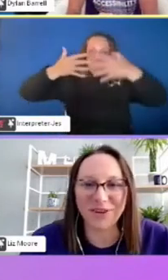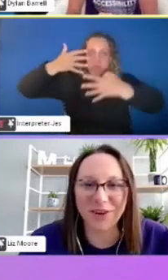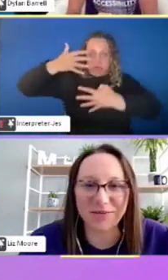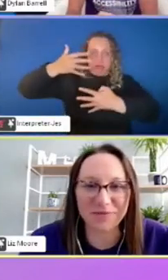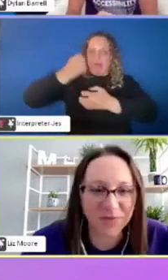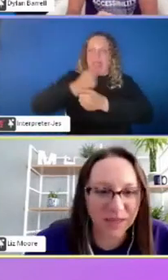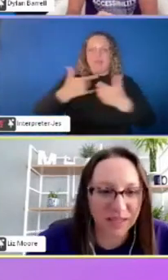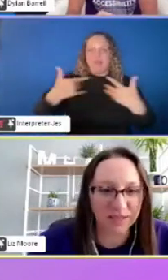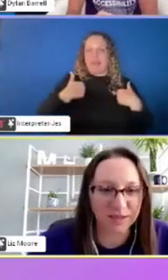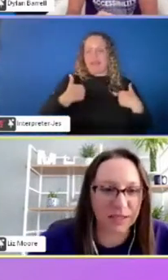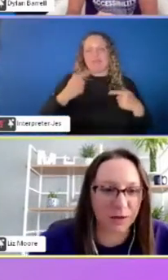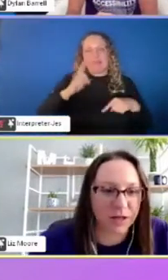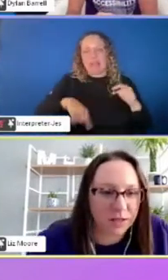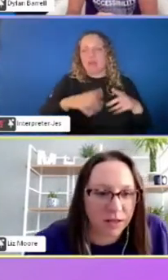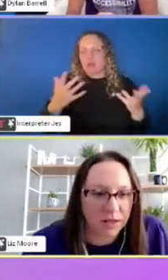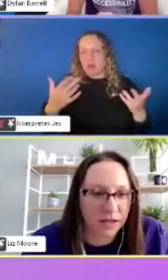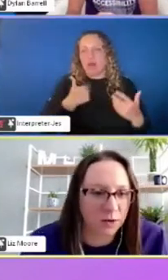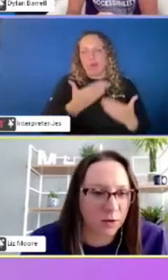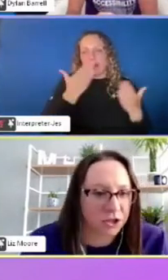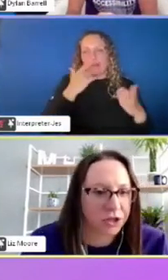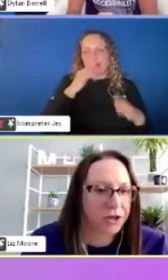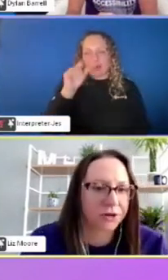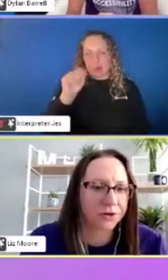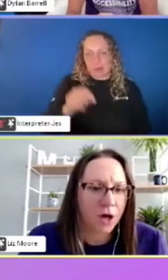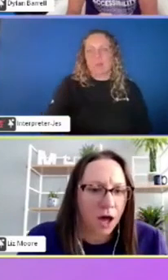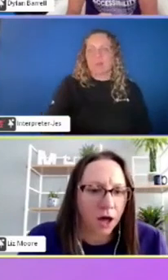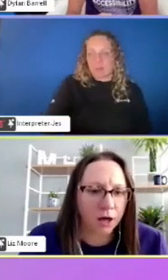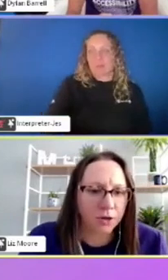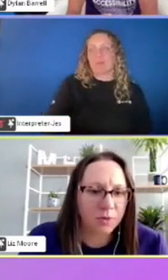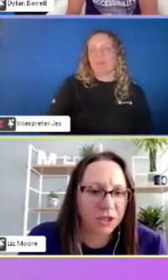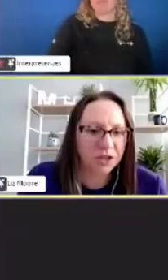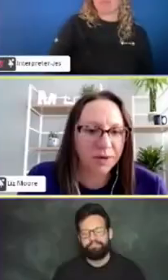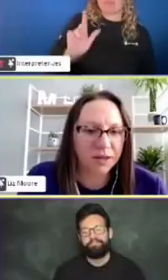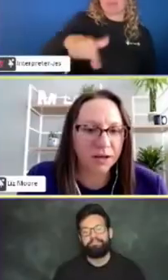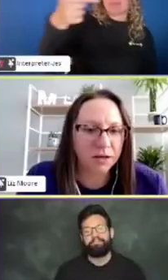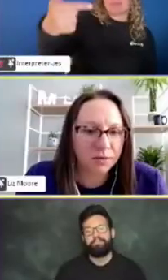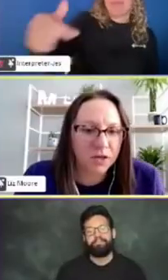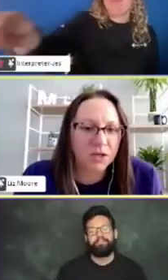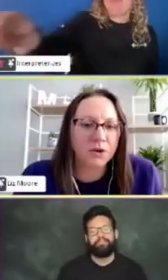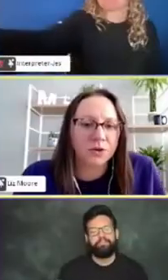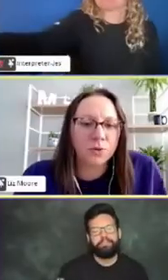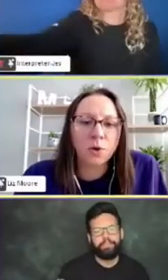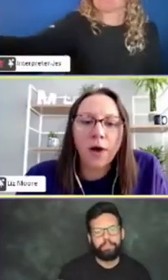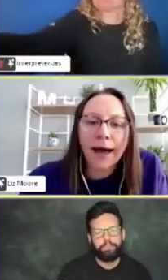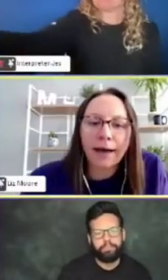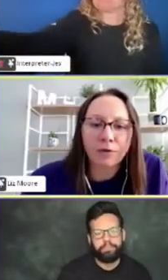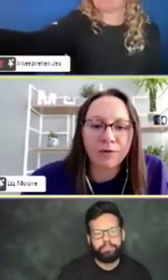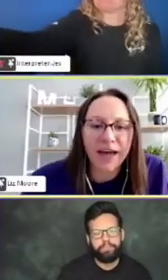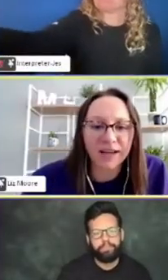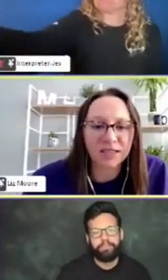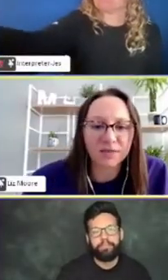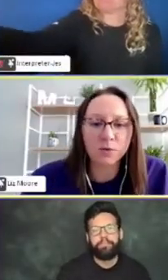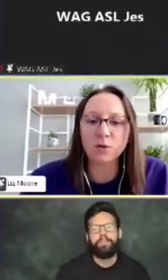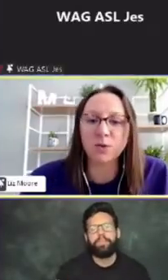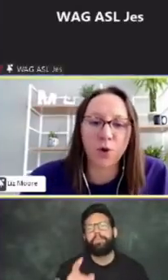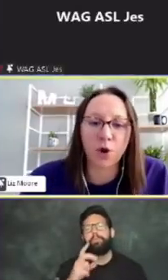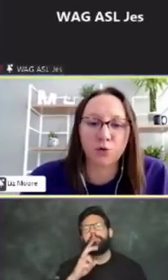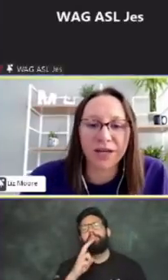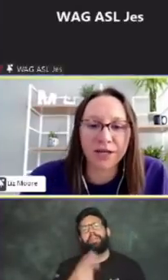Great, and that's a good segue into the next question here. "You mentioned that by the end of the year you will have axe DevTools Pro ready